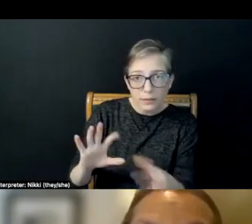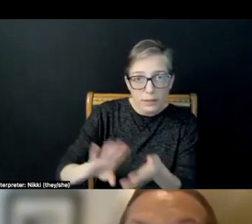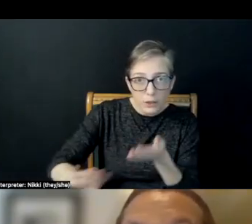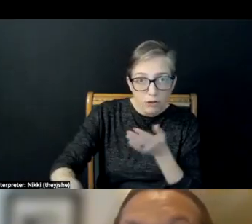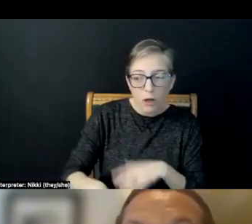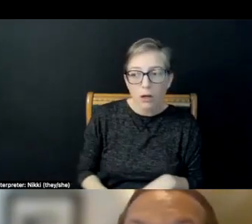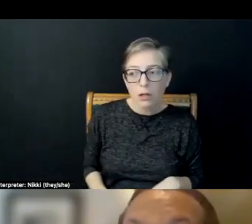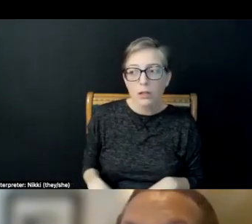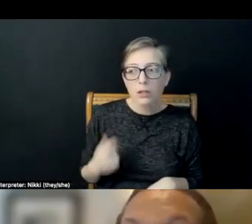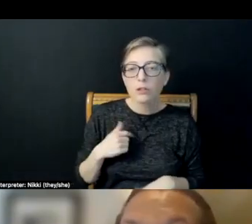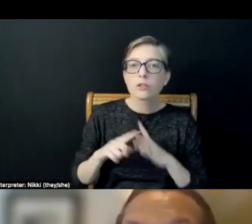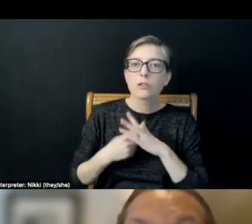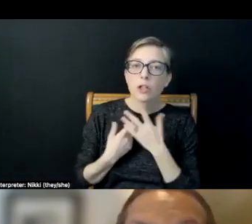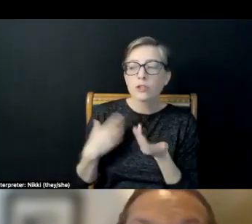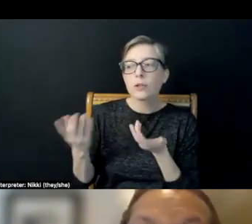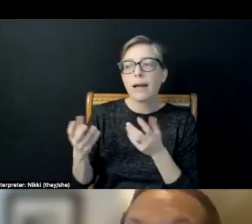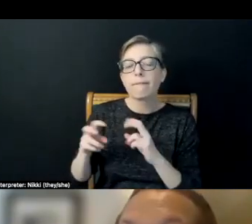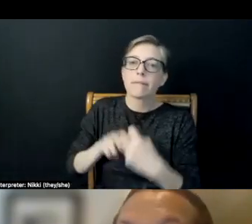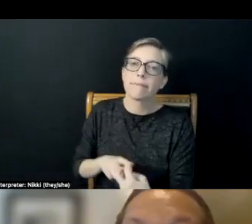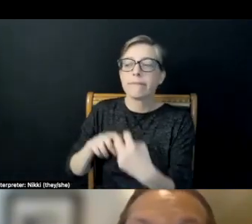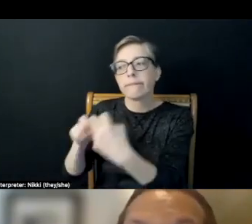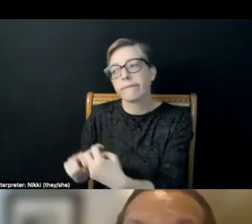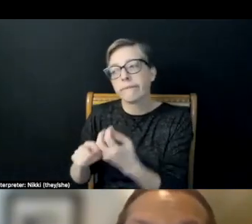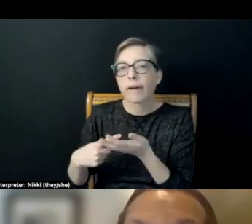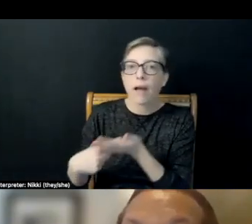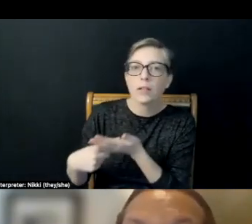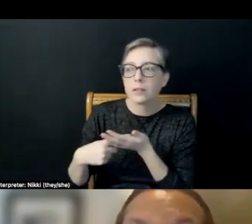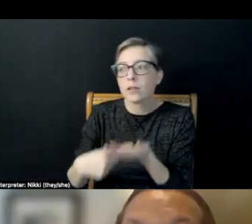They say, okay, we're going start these processes, we're just going to make sure that he does a consult with all of